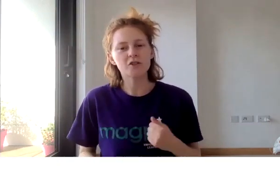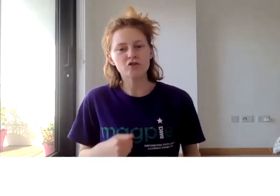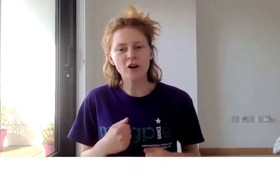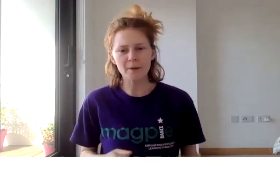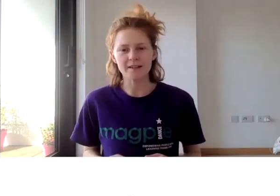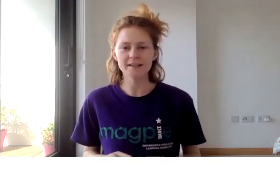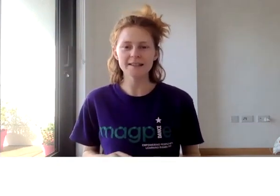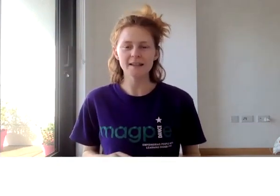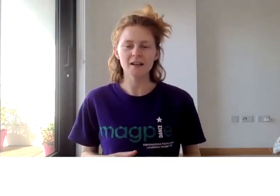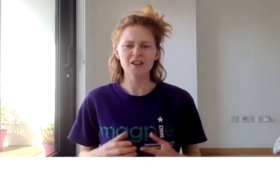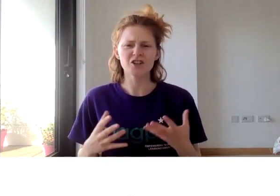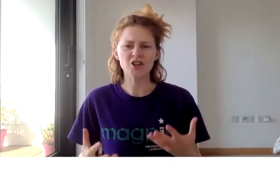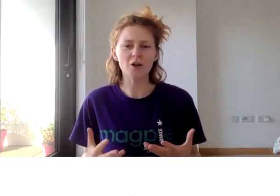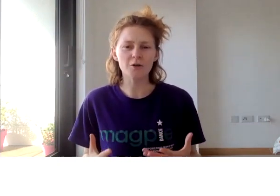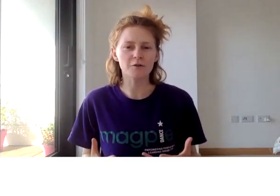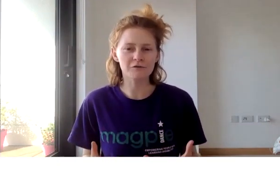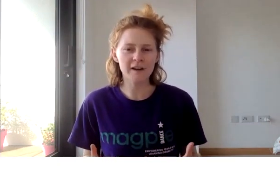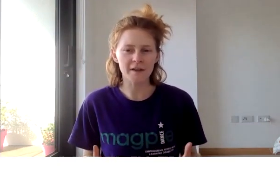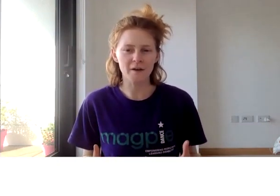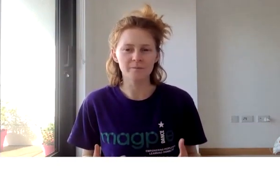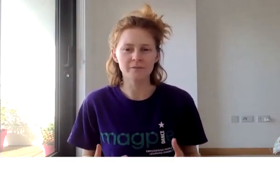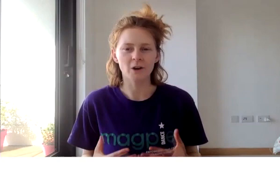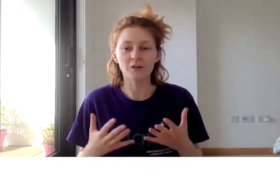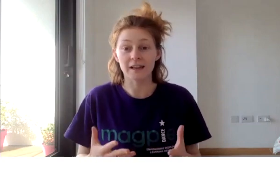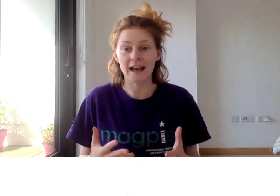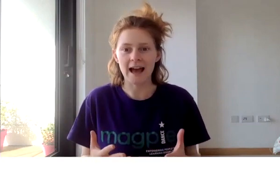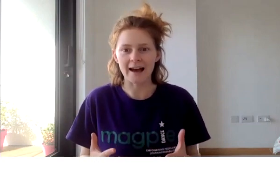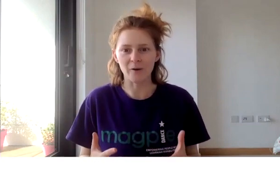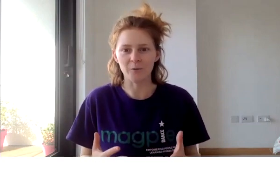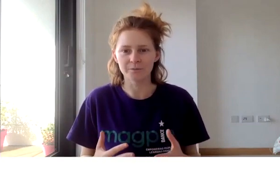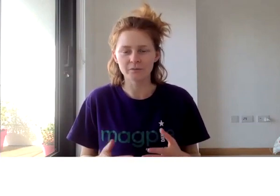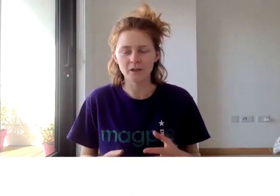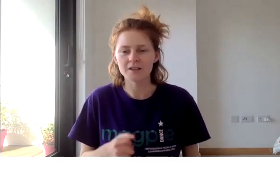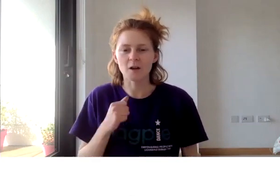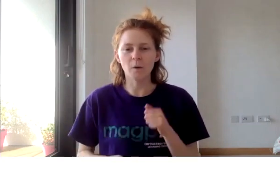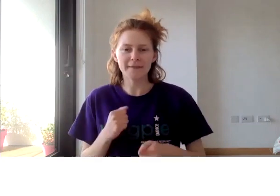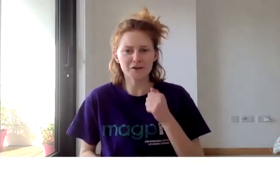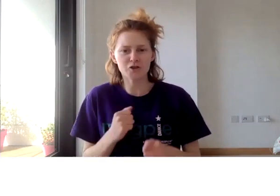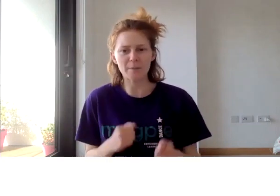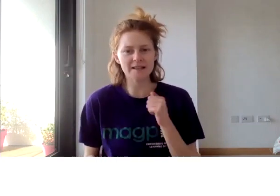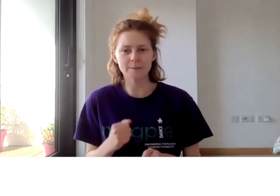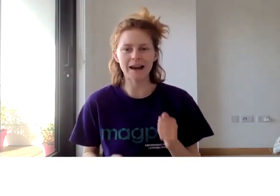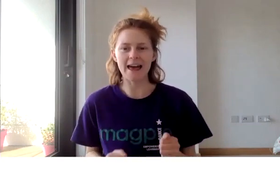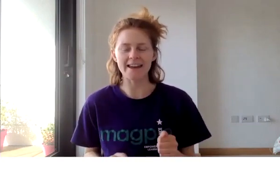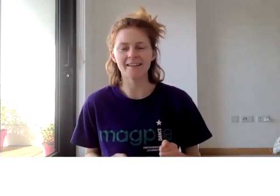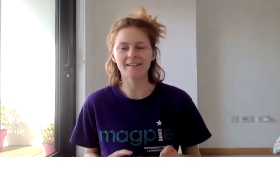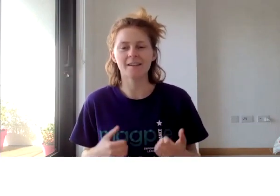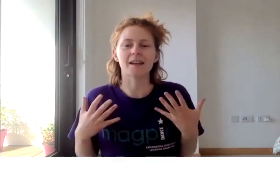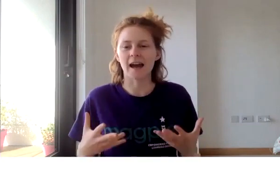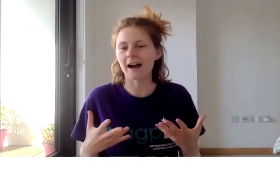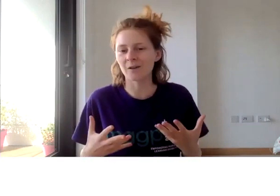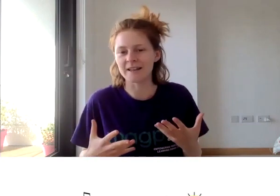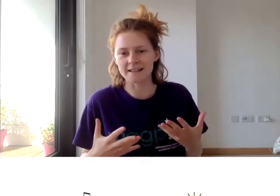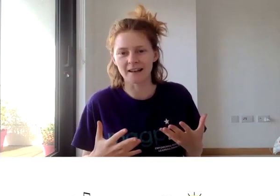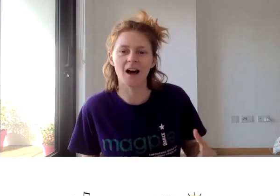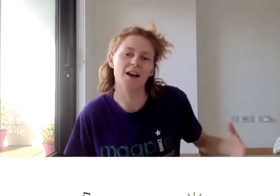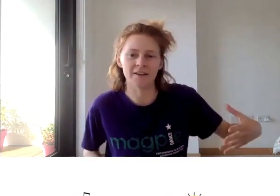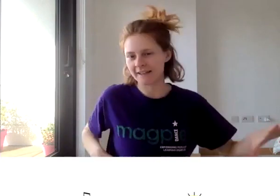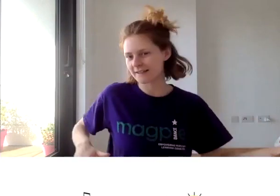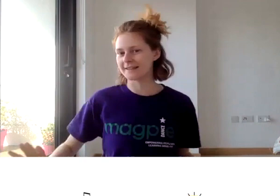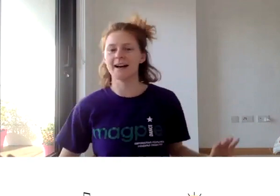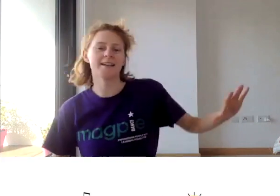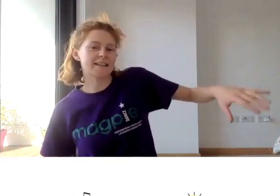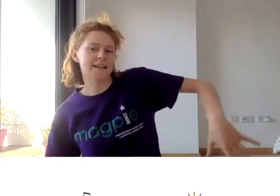drummers show the rhythm of the cow so when the drummers play the cow is alive and it's dancing